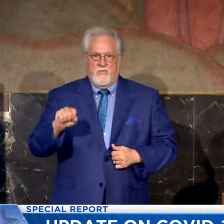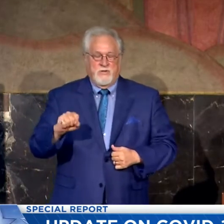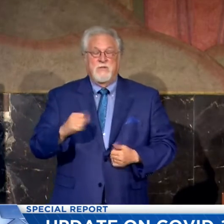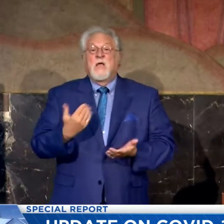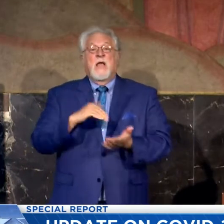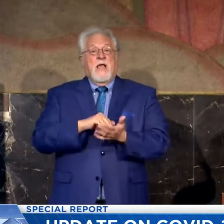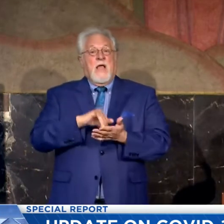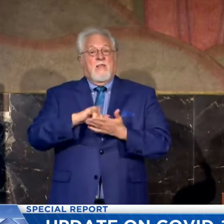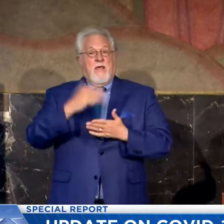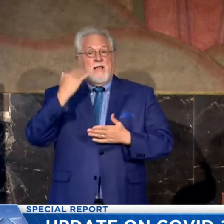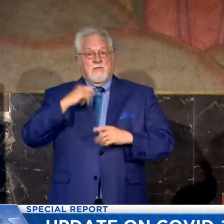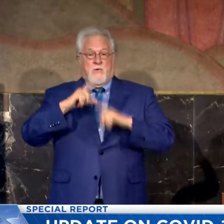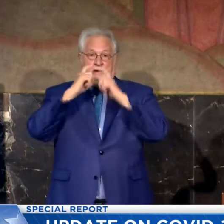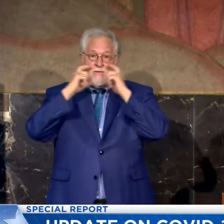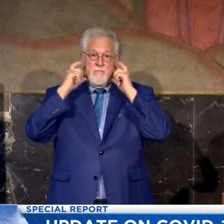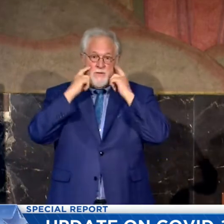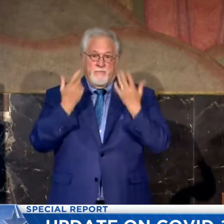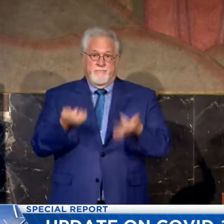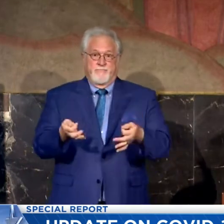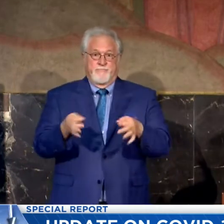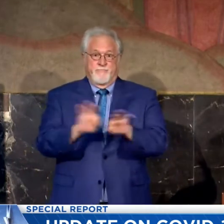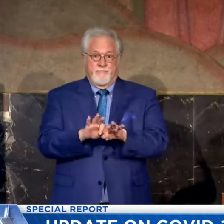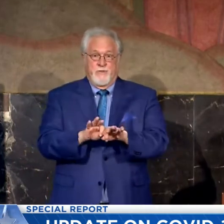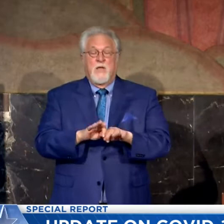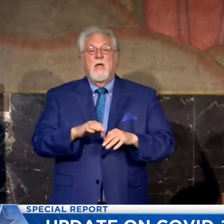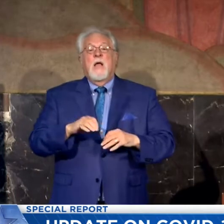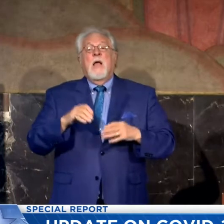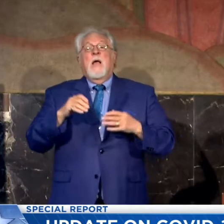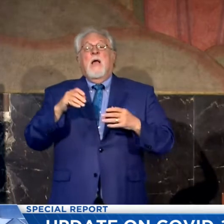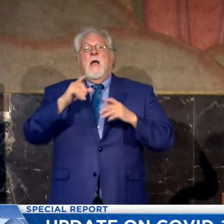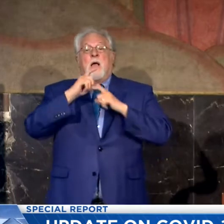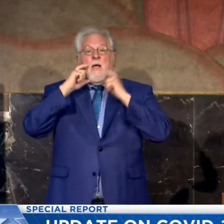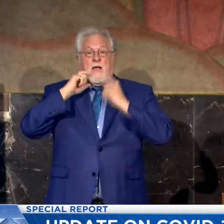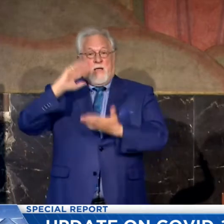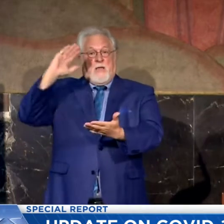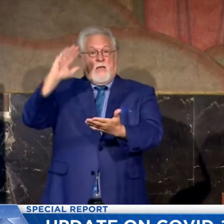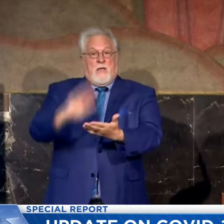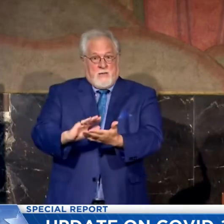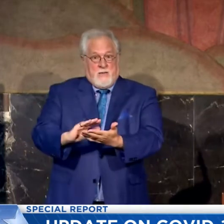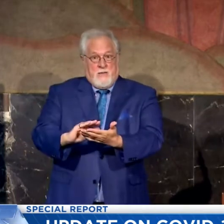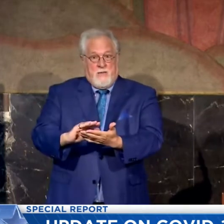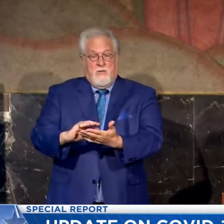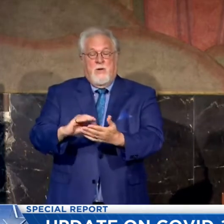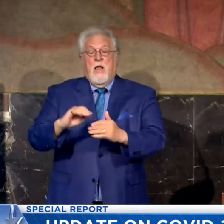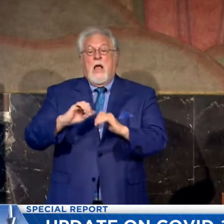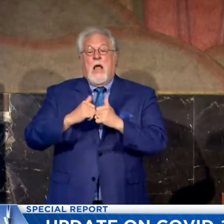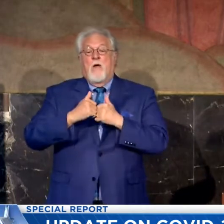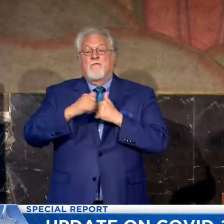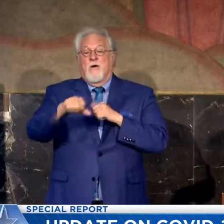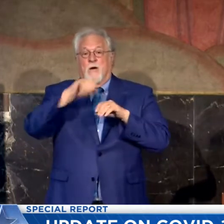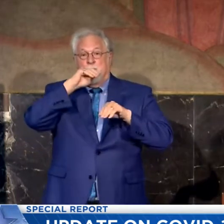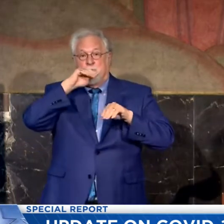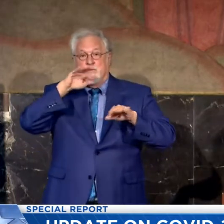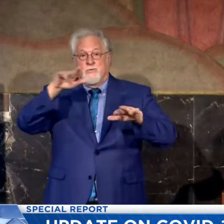SURFACES. THAT IS NOT THE PRIMARY THREAT FOR SPREAD OF THE VIRUS. AGAIN, THAT IS WHY MASKS ARE SO